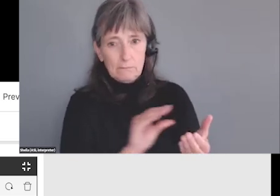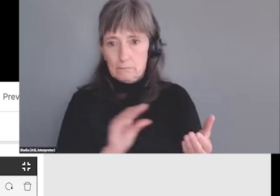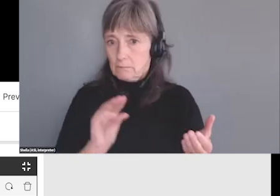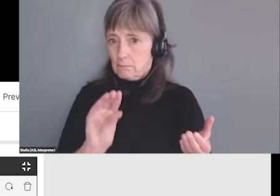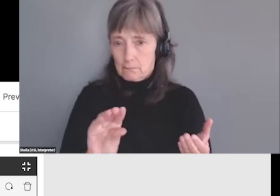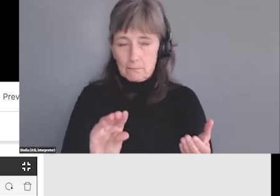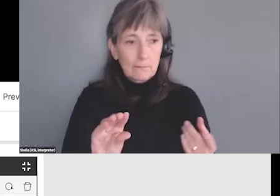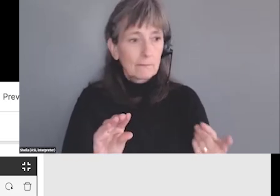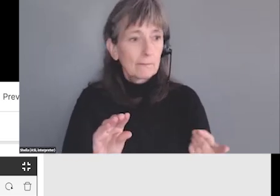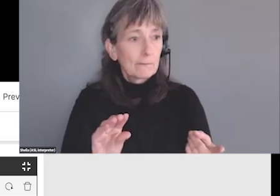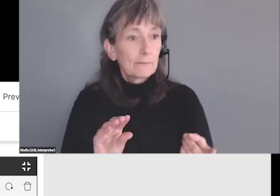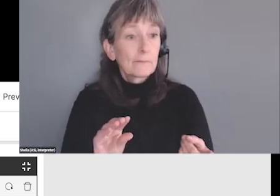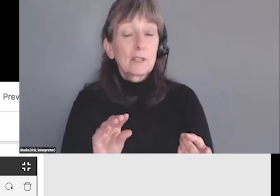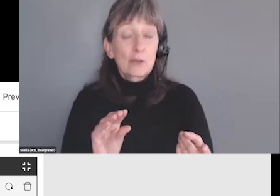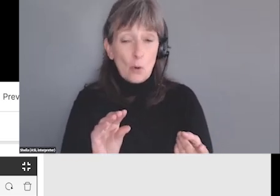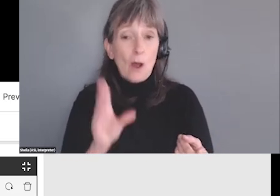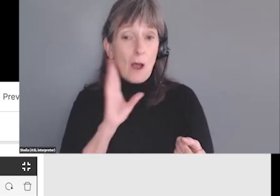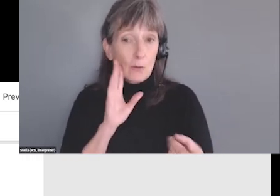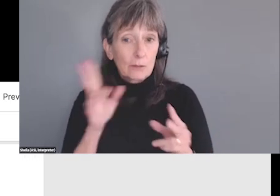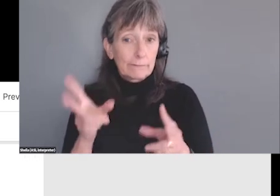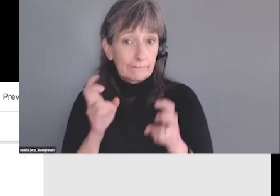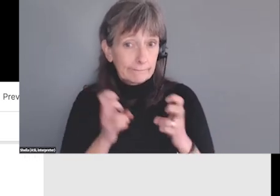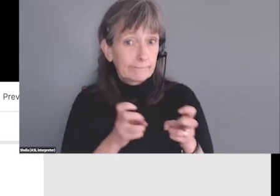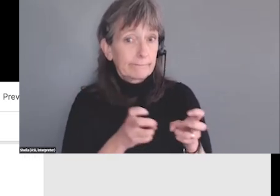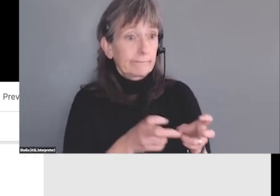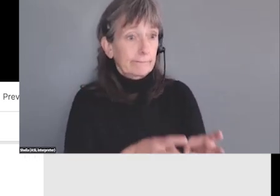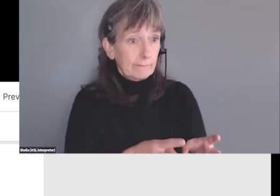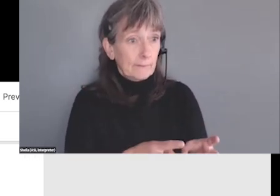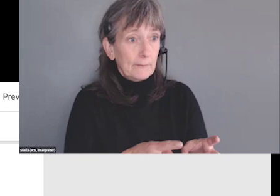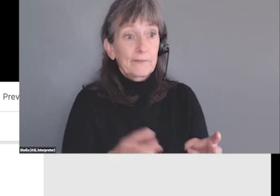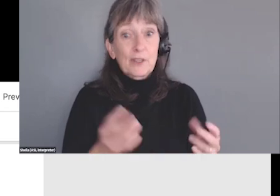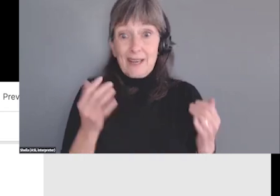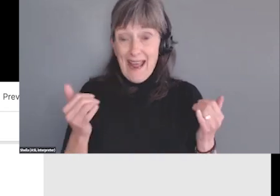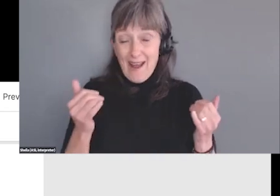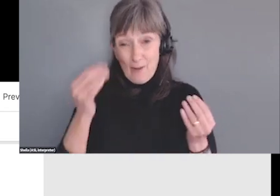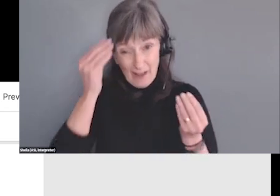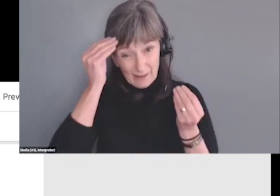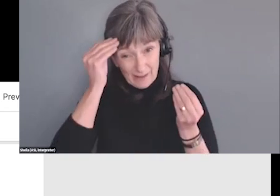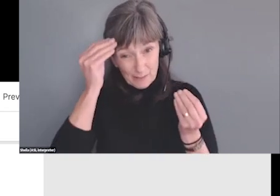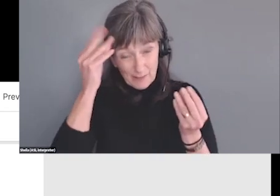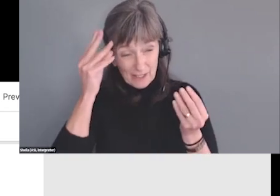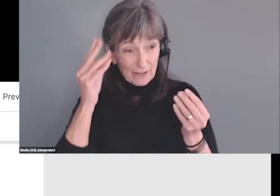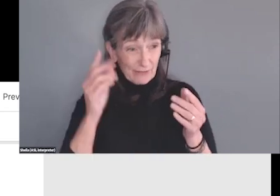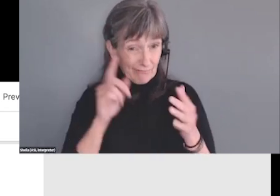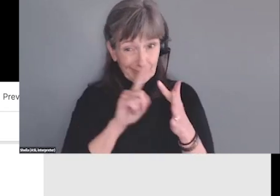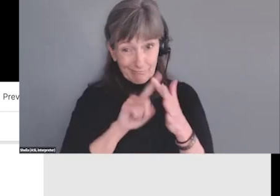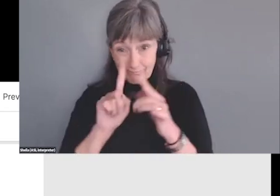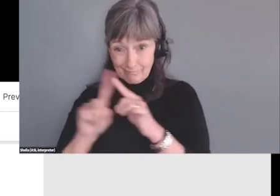Now obviously I've generated a bunch of content here. All of this information would need to be